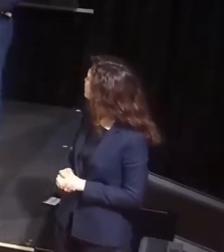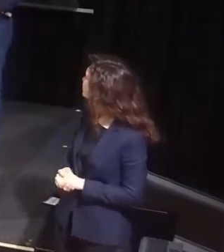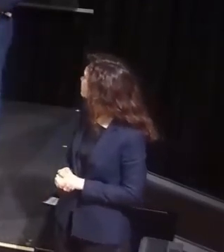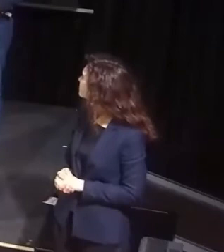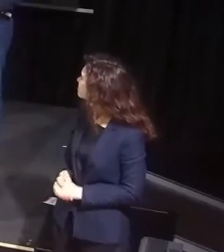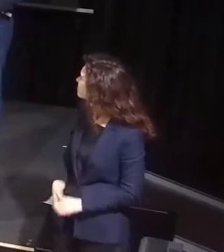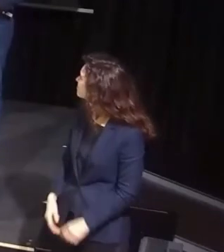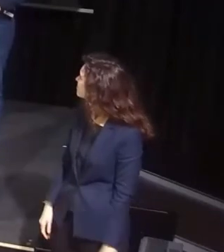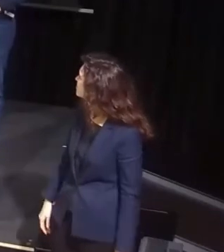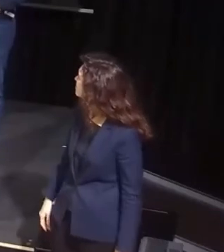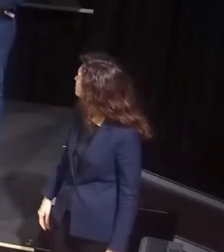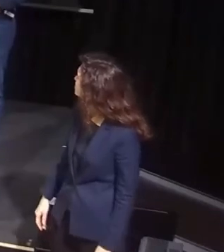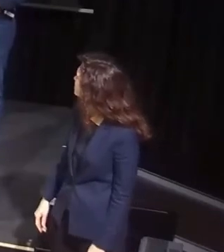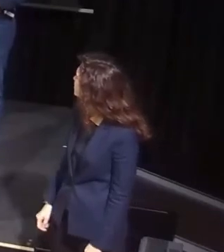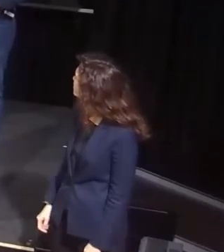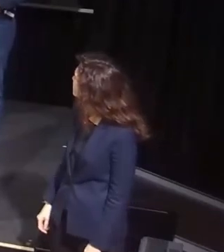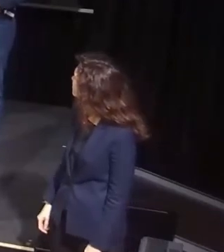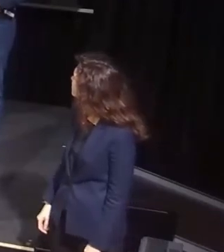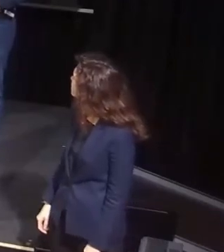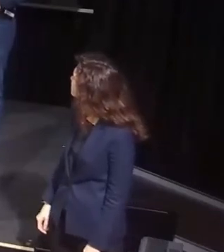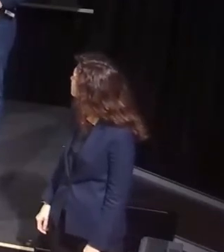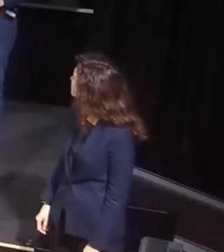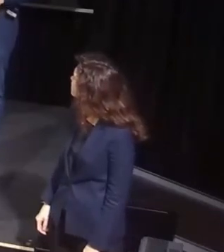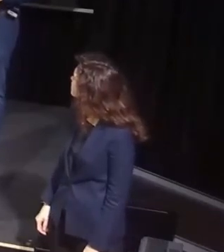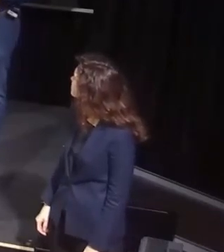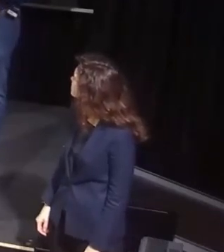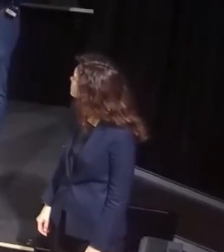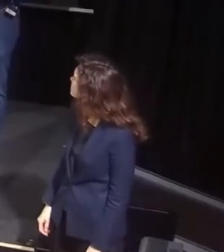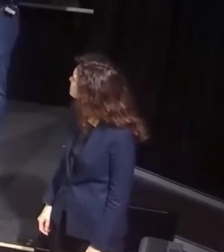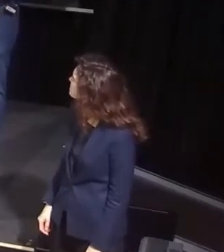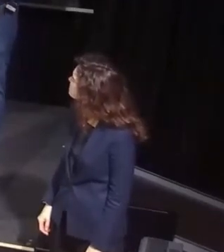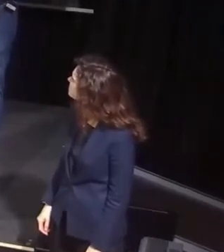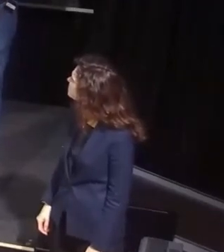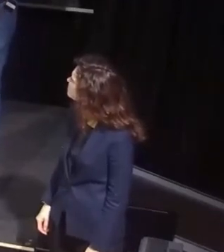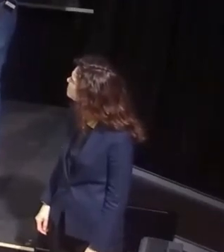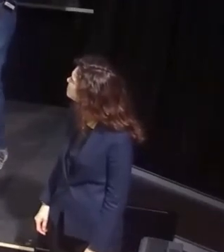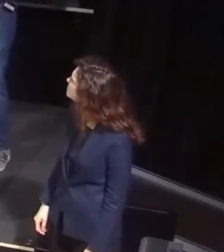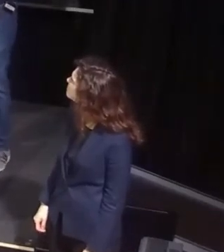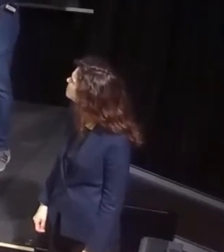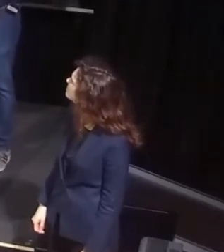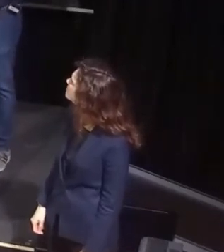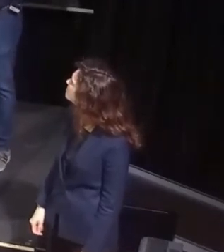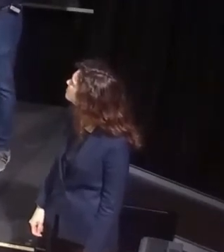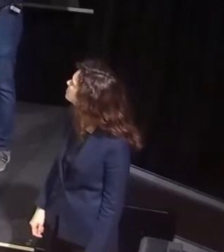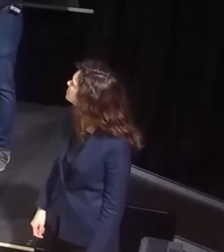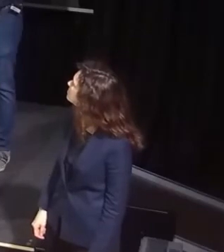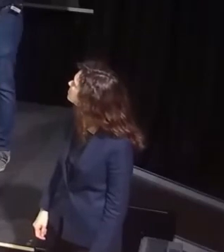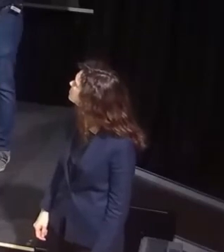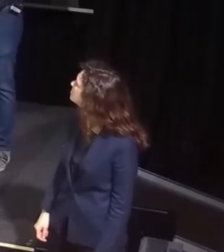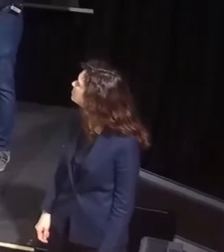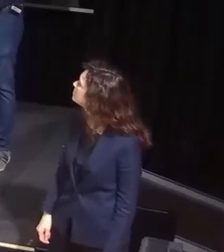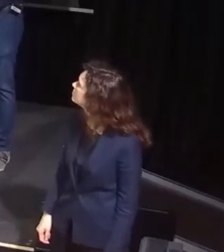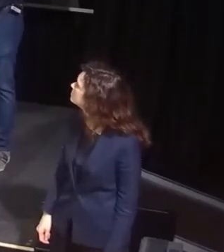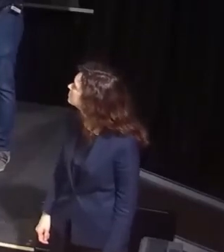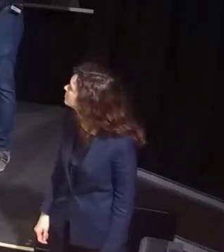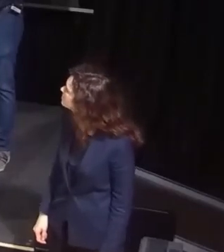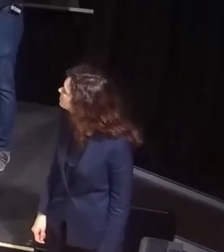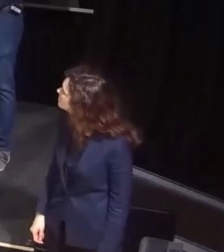MUSIC PLAYING We've never been a family that has done a lot of going out,